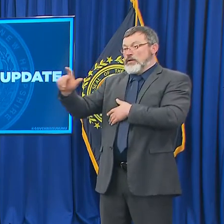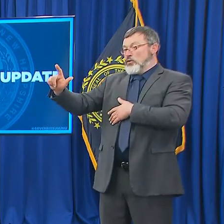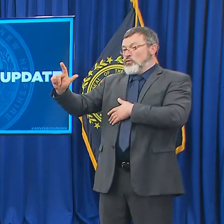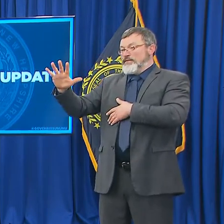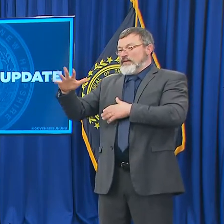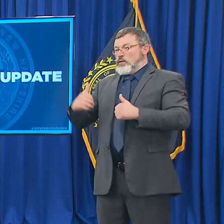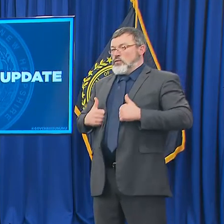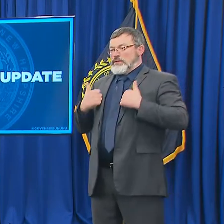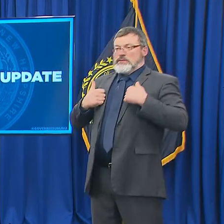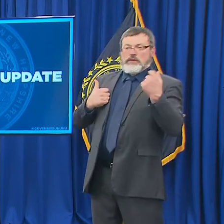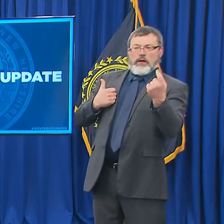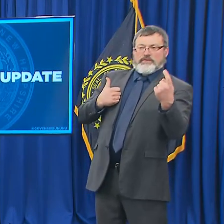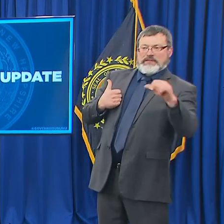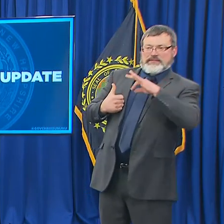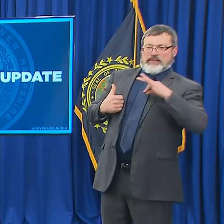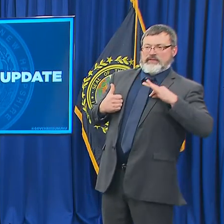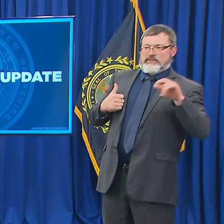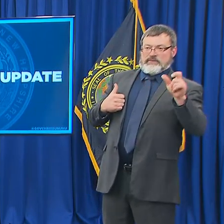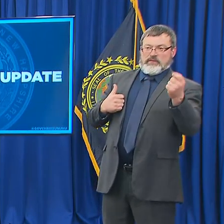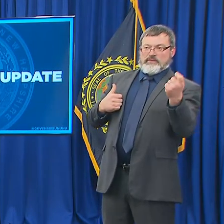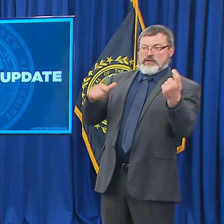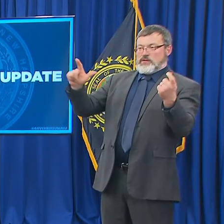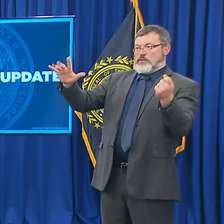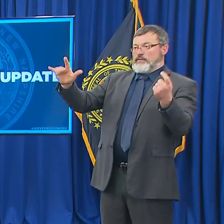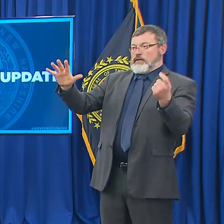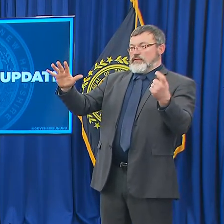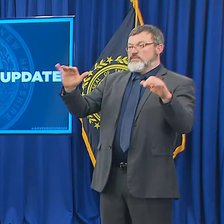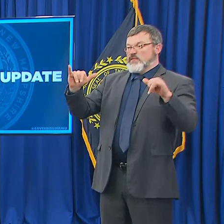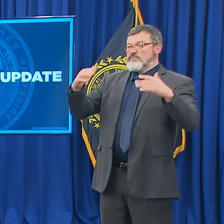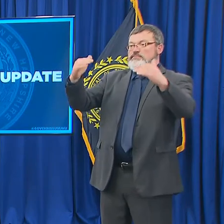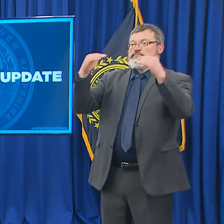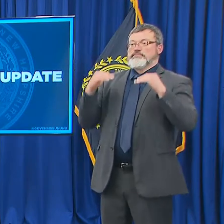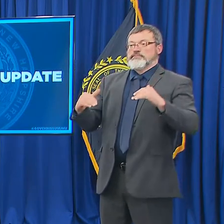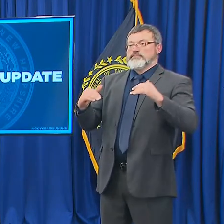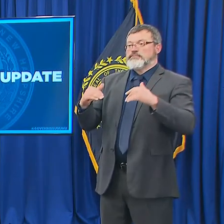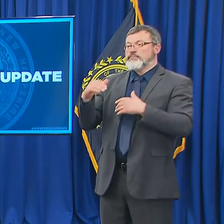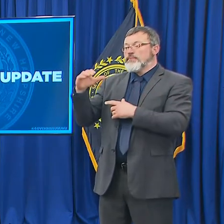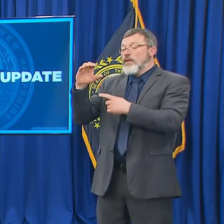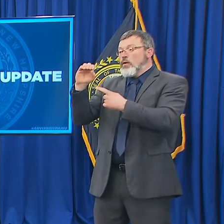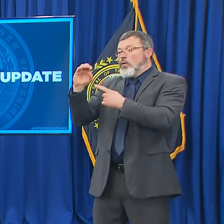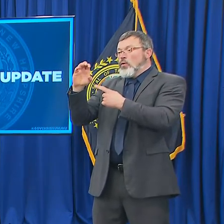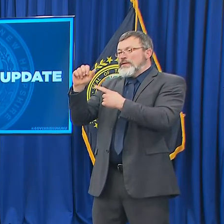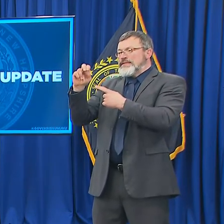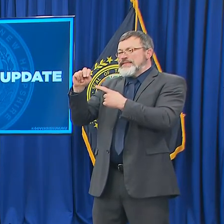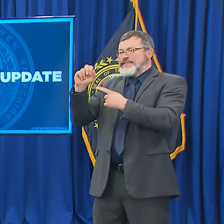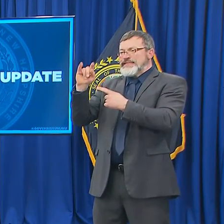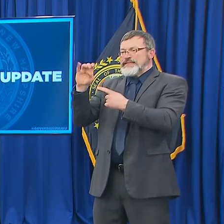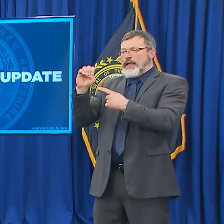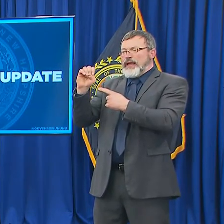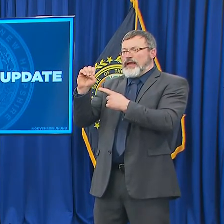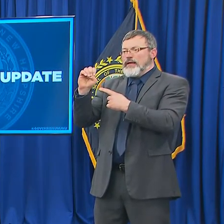that long term care facilities in counties with an over 5 percent positivity rate do this anyways.